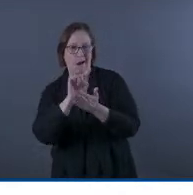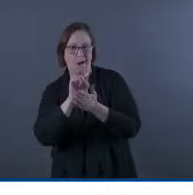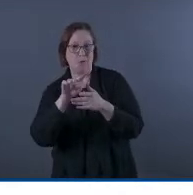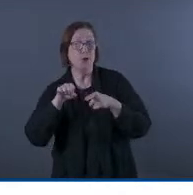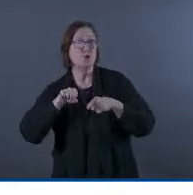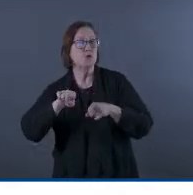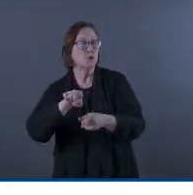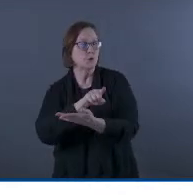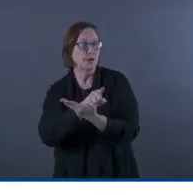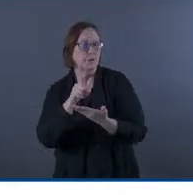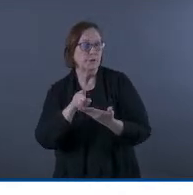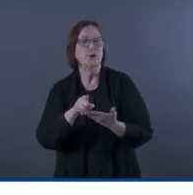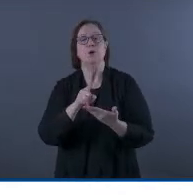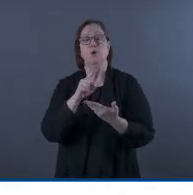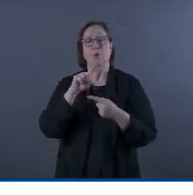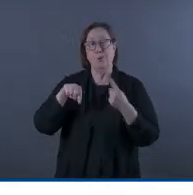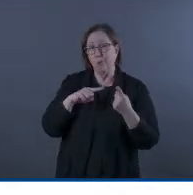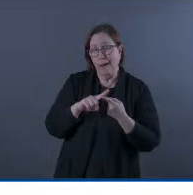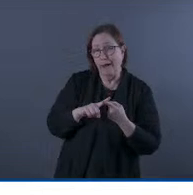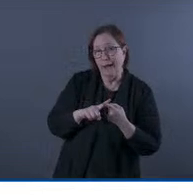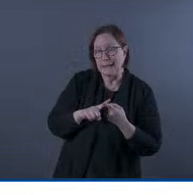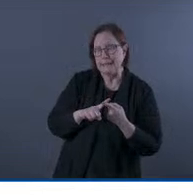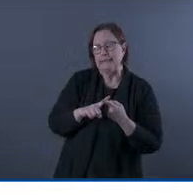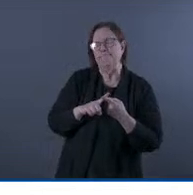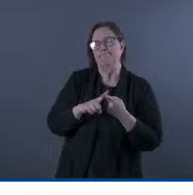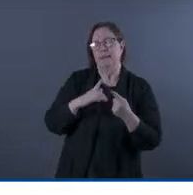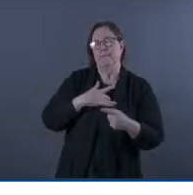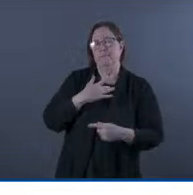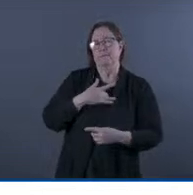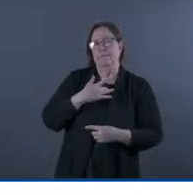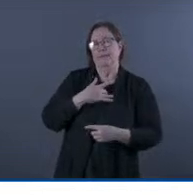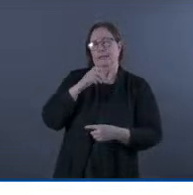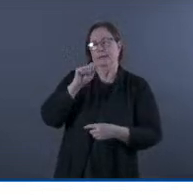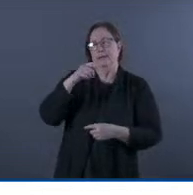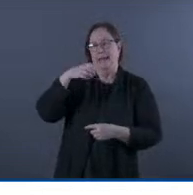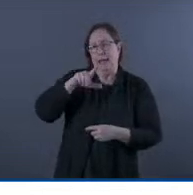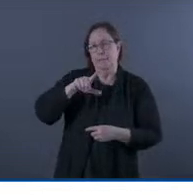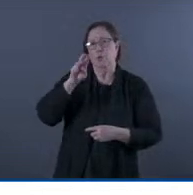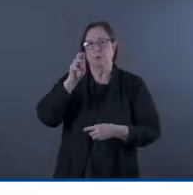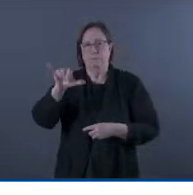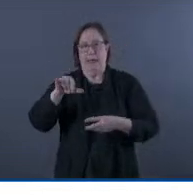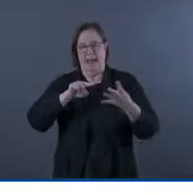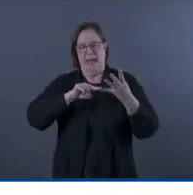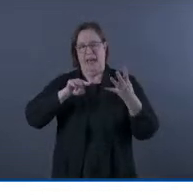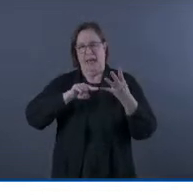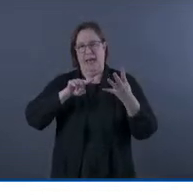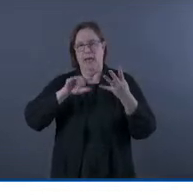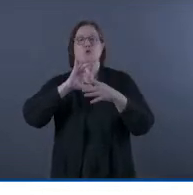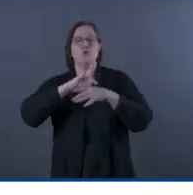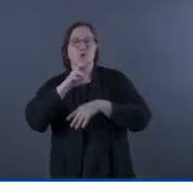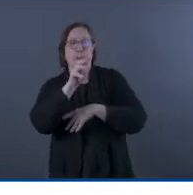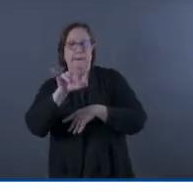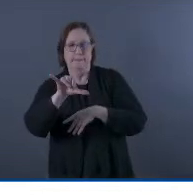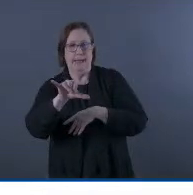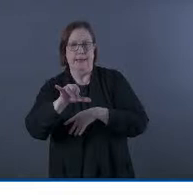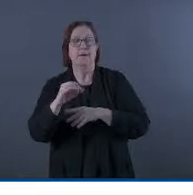towards the end of April and early May when vaccines are much more likely to be available, and also as the eligible patients